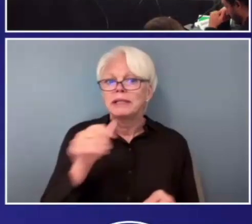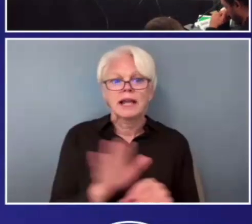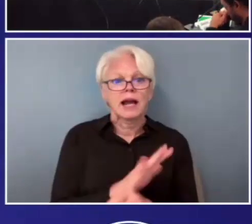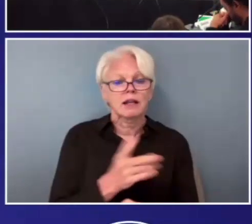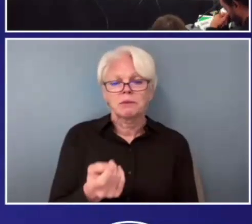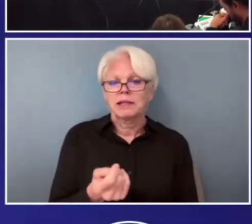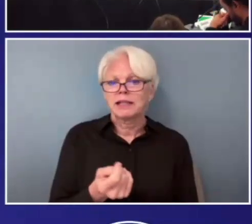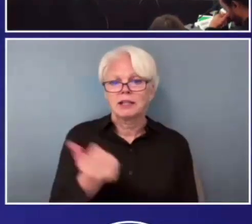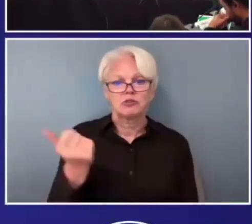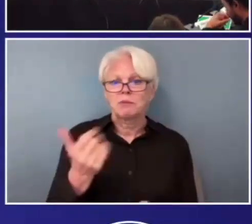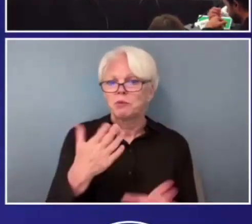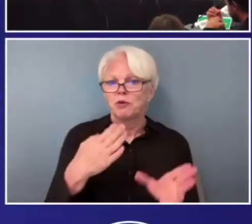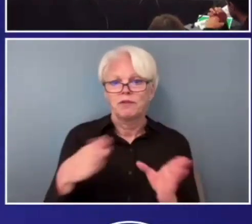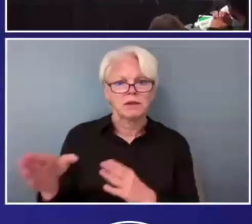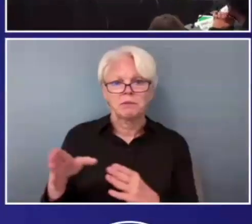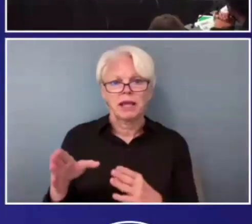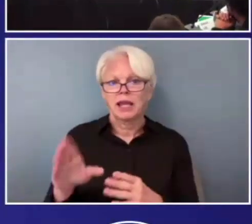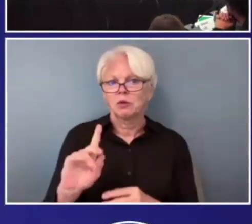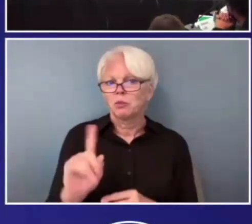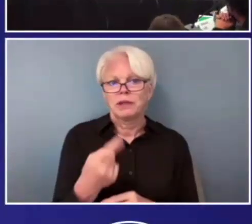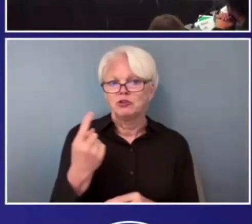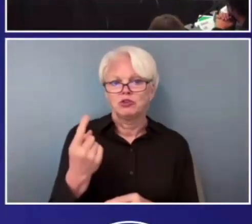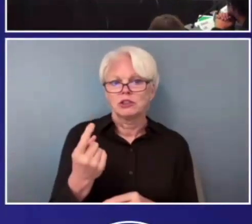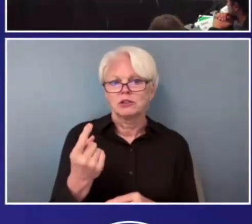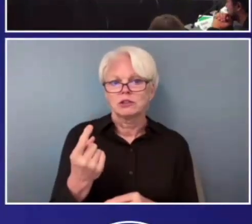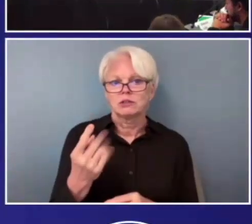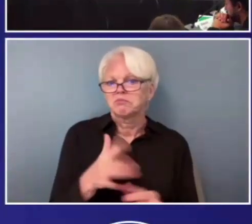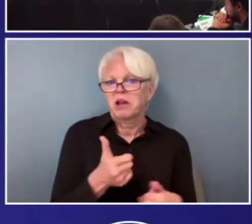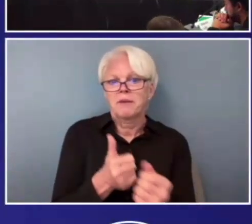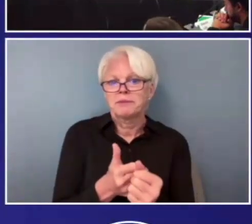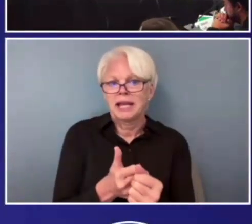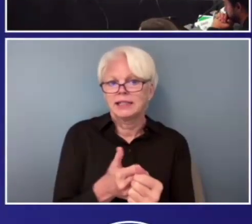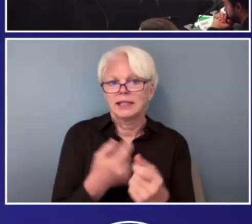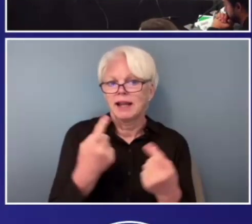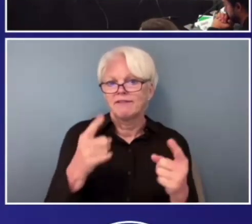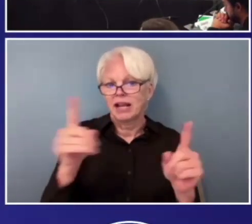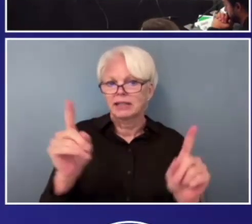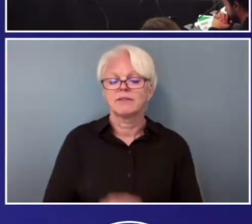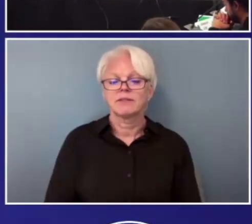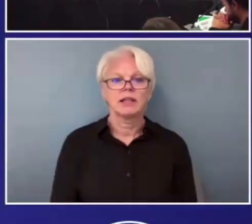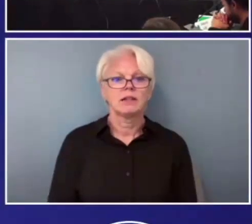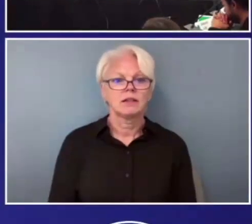we just updated it effectively. Okay. And is it -- just a follow-up,